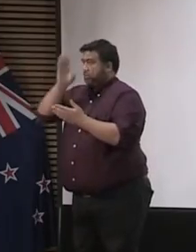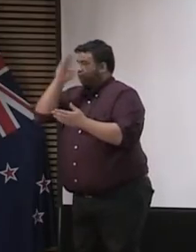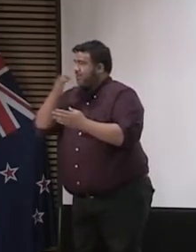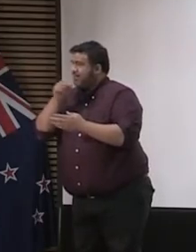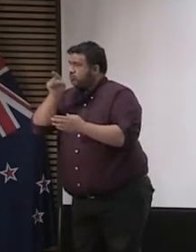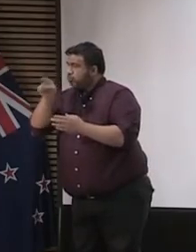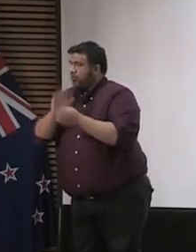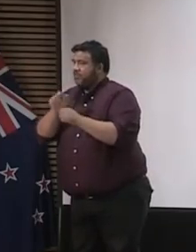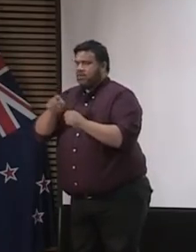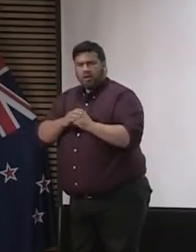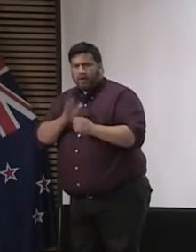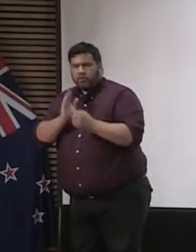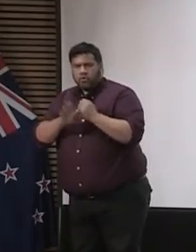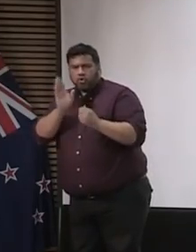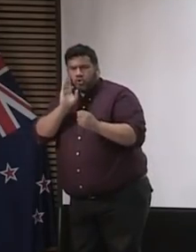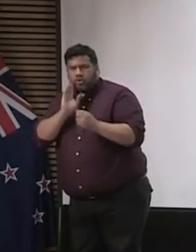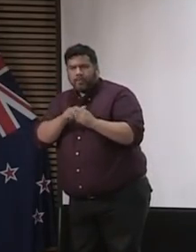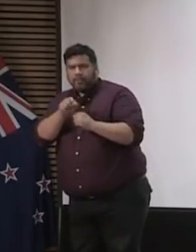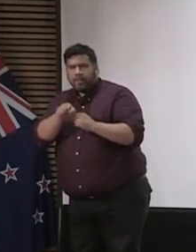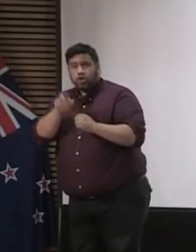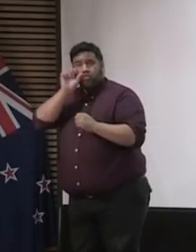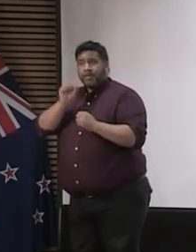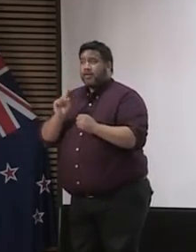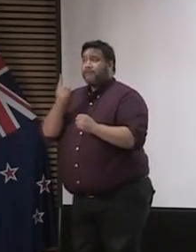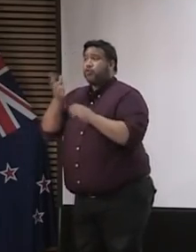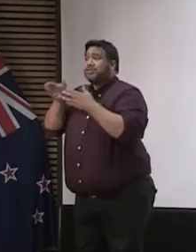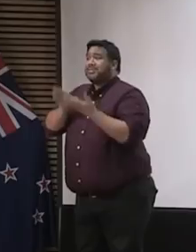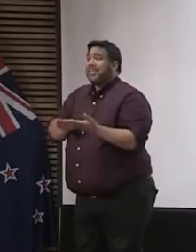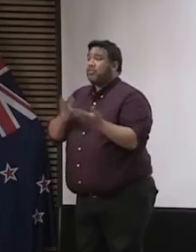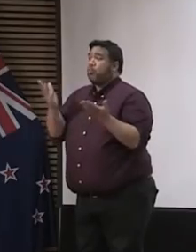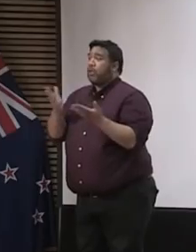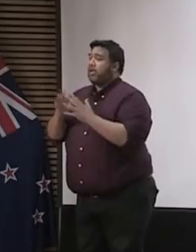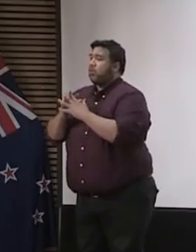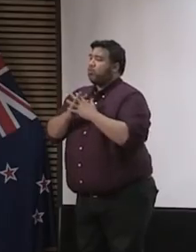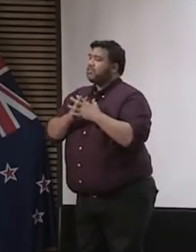We did have - you will recallthe first death we had was onthe West Coast and it is stillnot